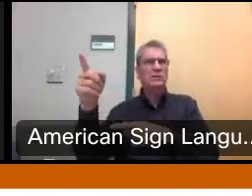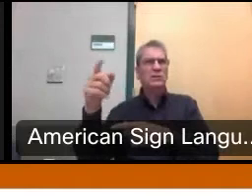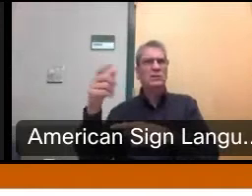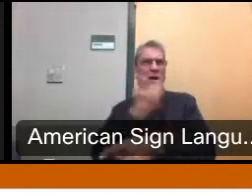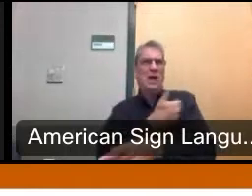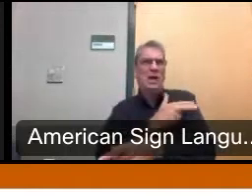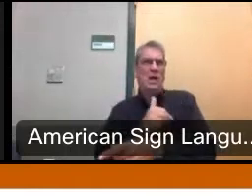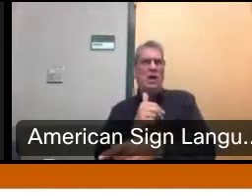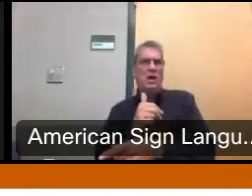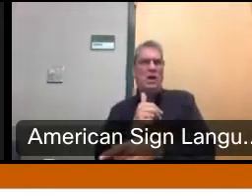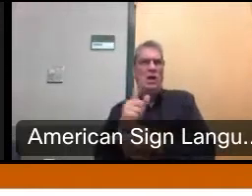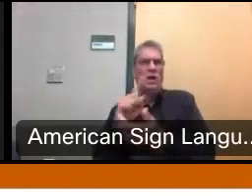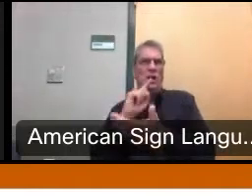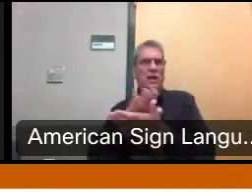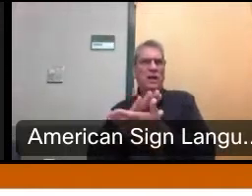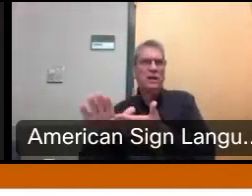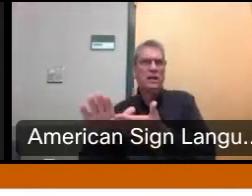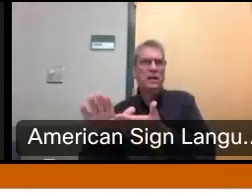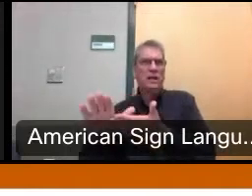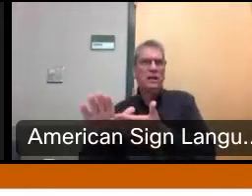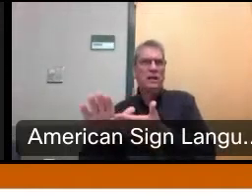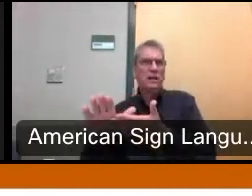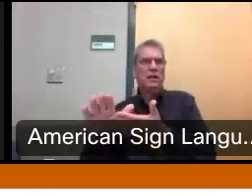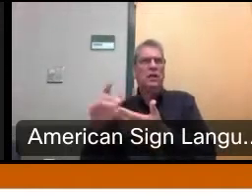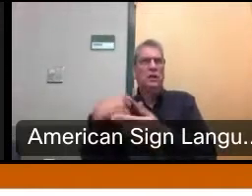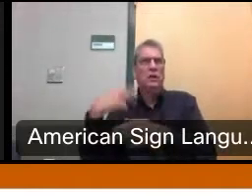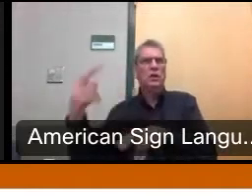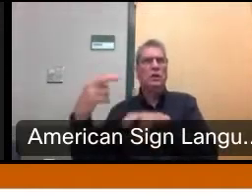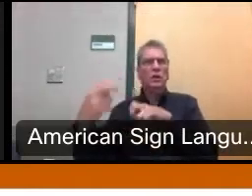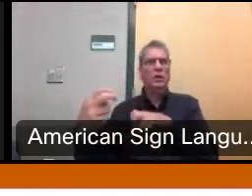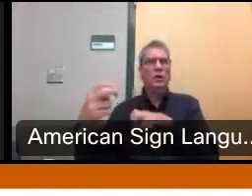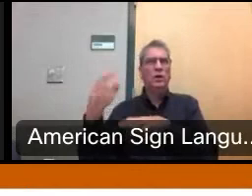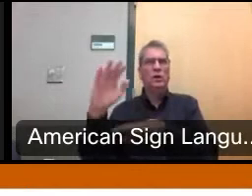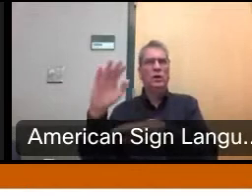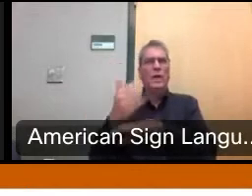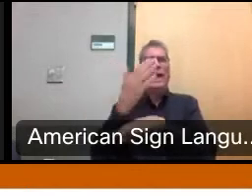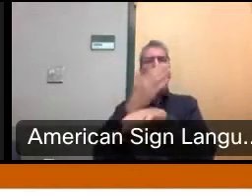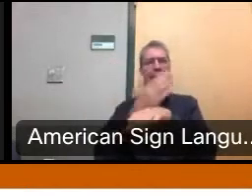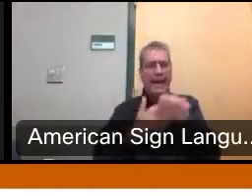never really like, I just never thought about that before. And we had the chance to develop a hand hygiene campaign.